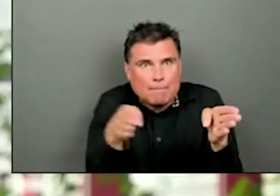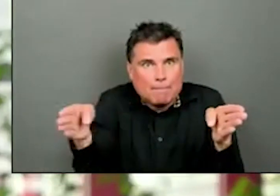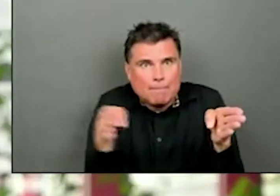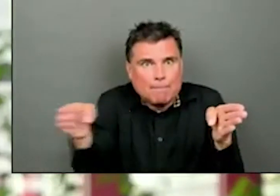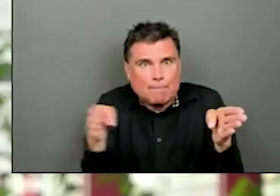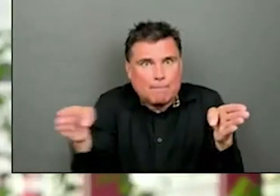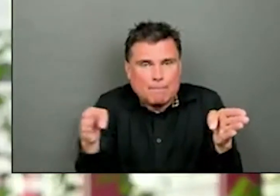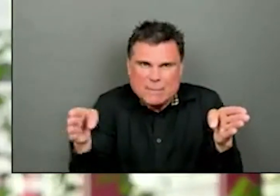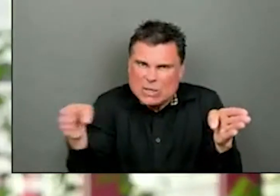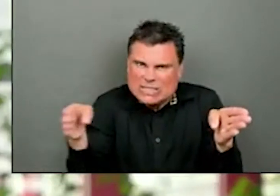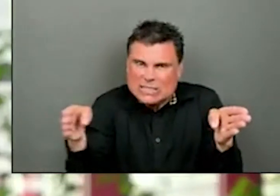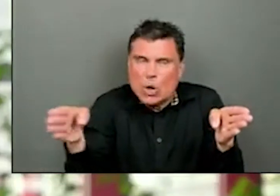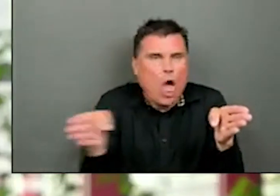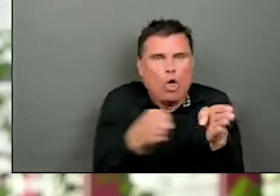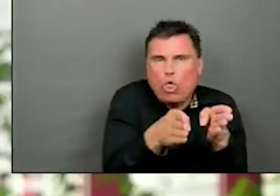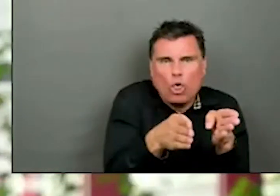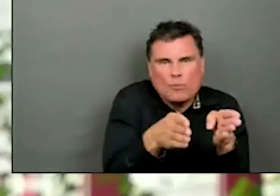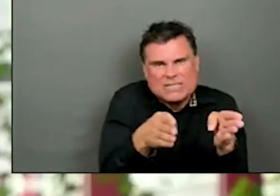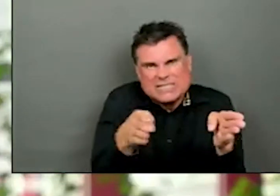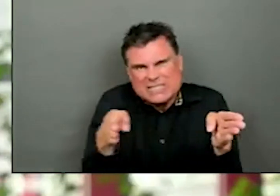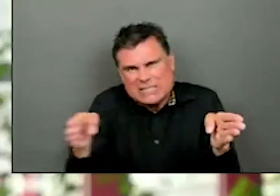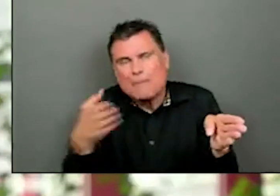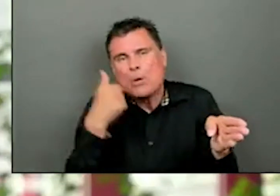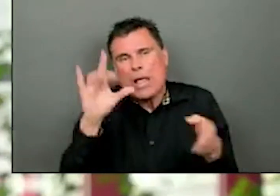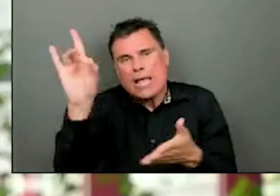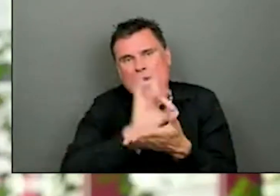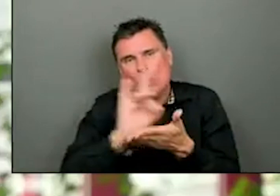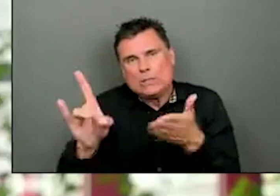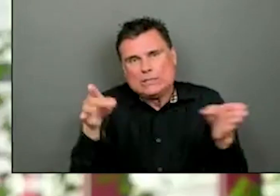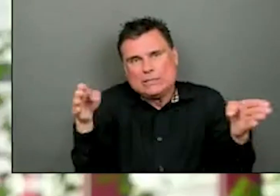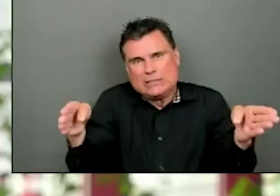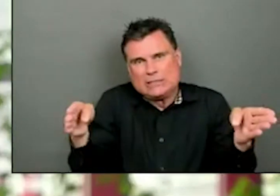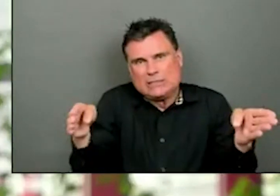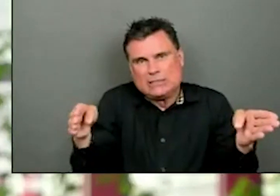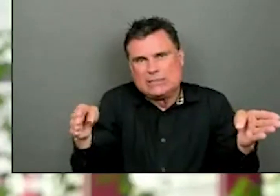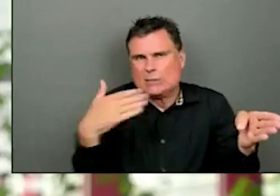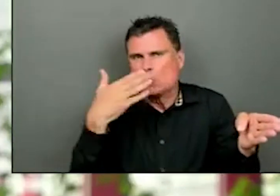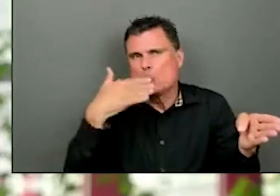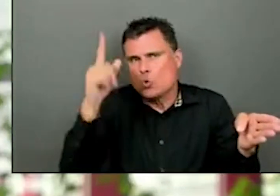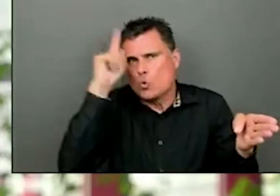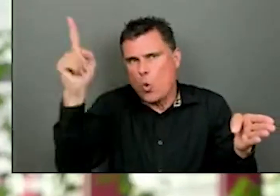somewhere around that eight weeks is probably still a good thing um maybe as as low as six